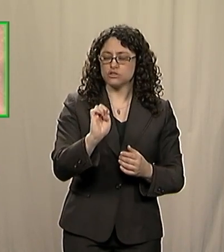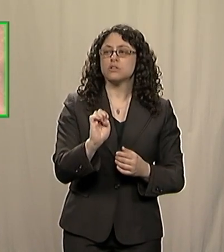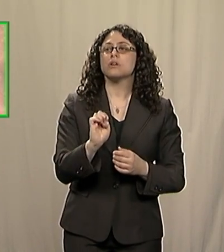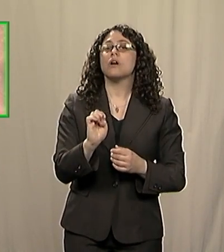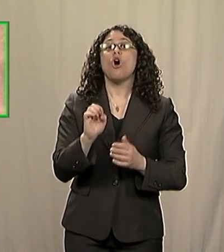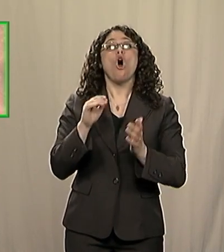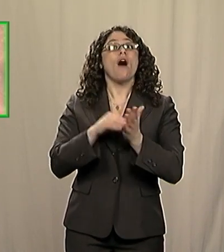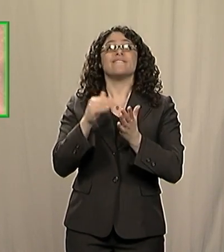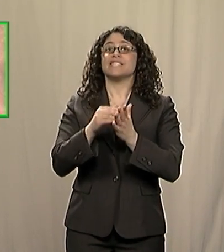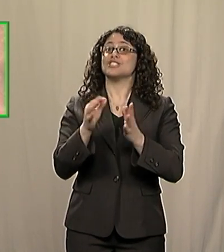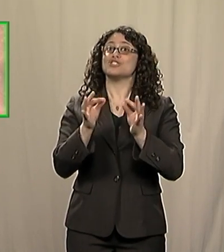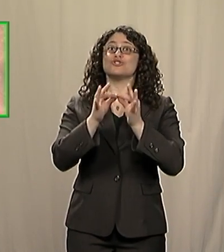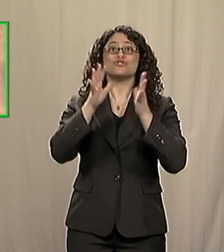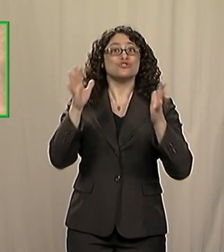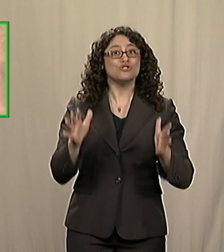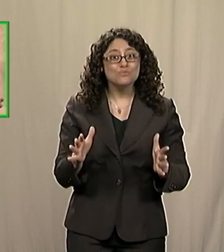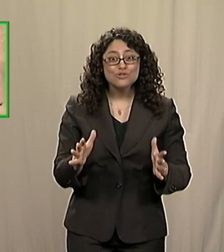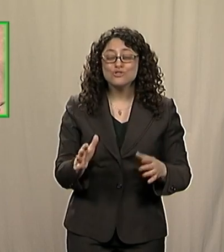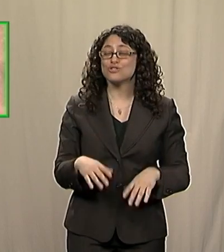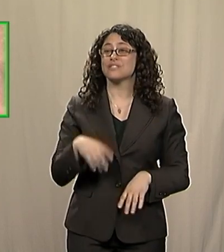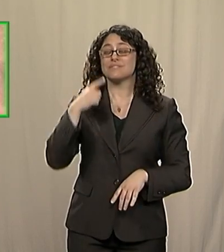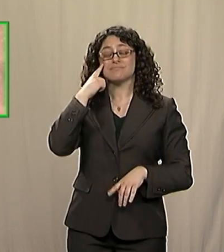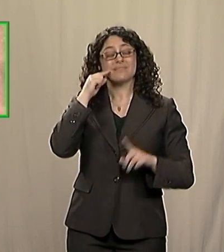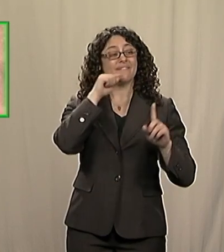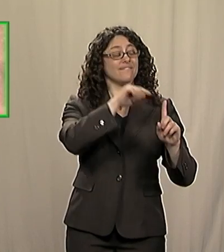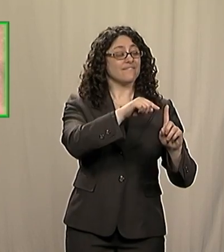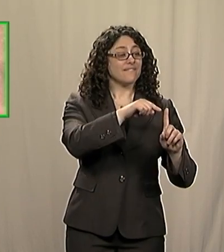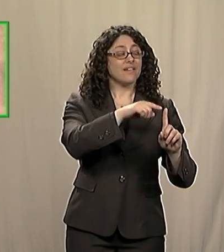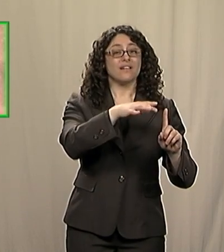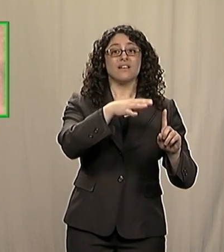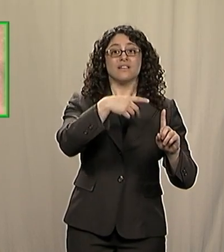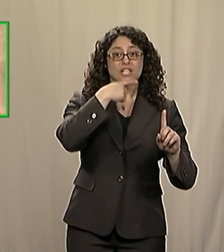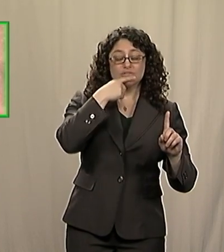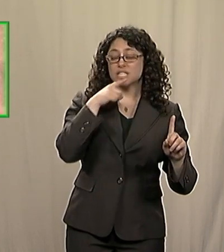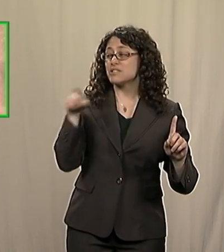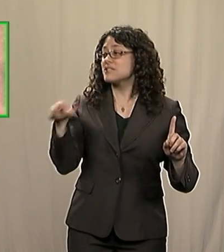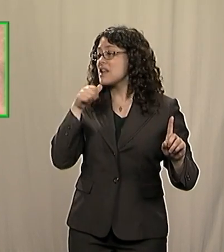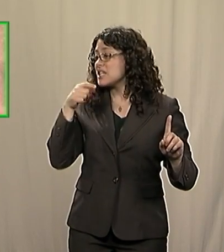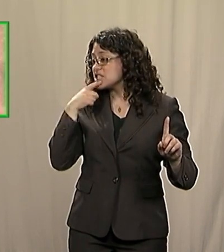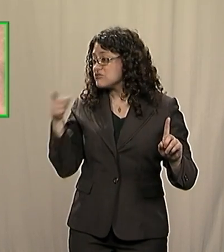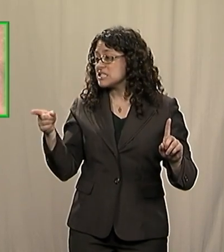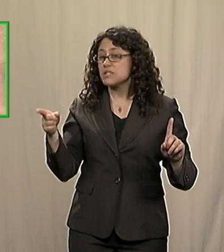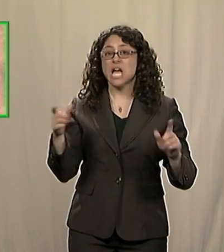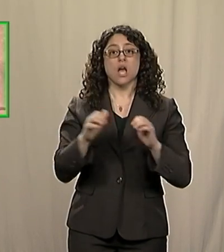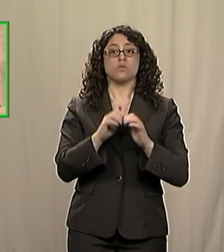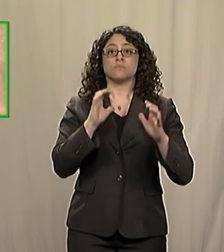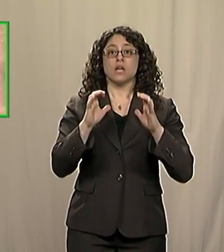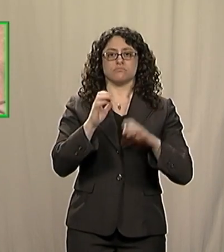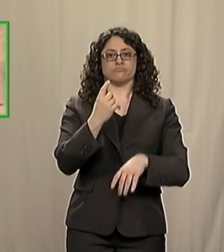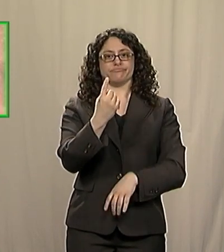a deaf person and a non-signing hearing person can communicate is with an interpreter. But, if we allow people to actually have